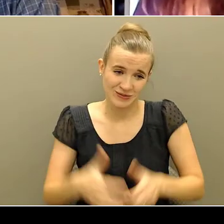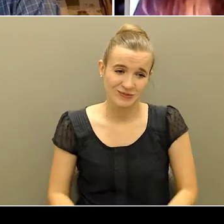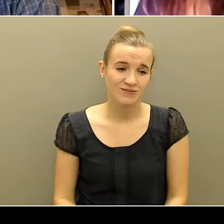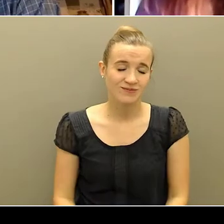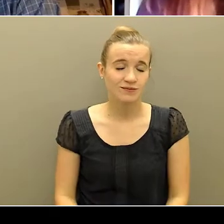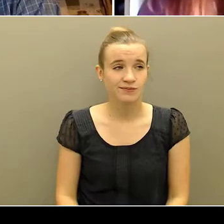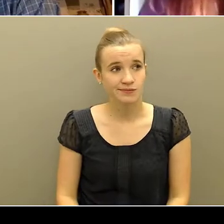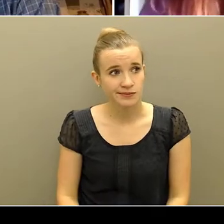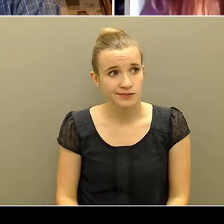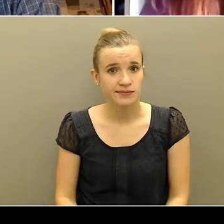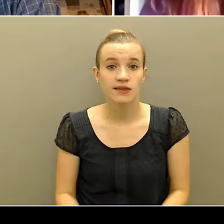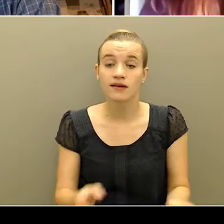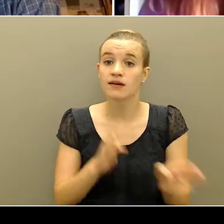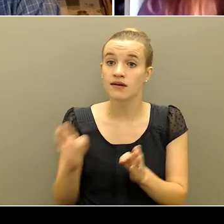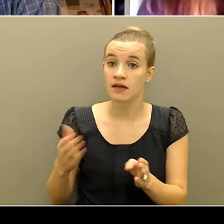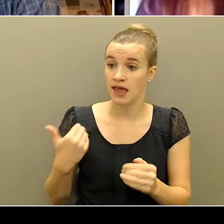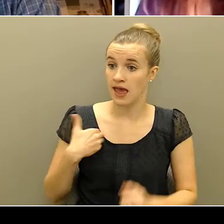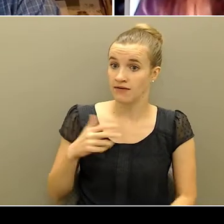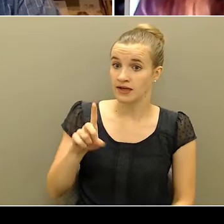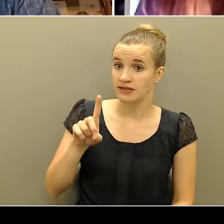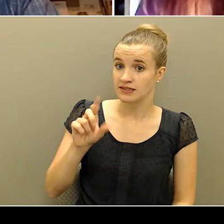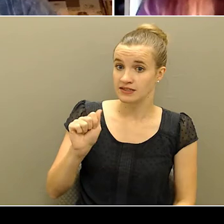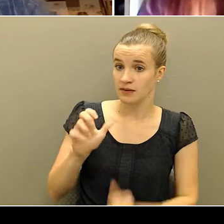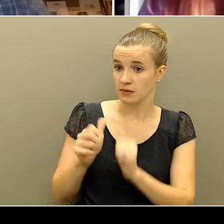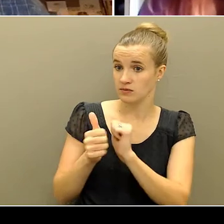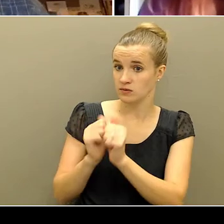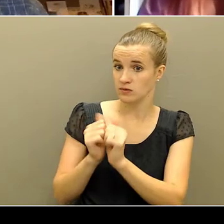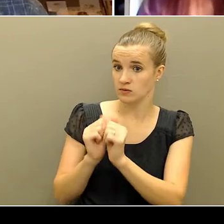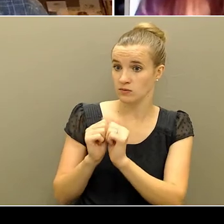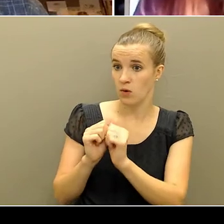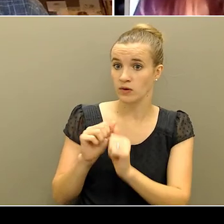have, you know, all different kinds of activities and events, you know, around